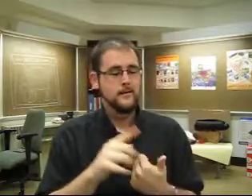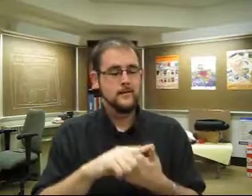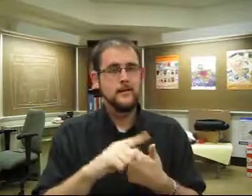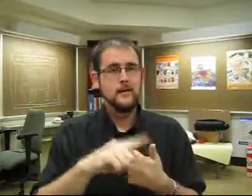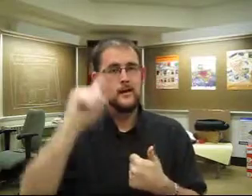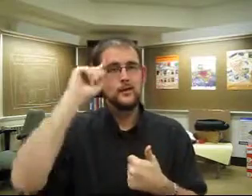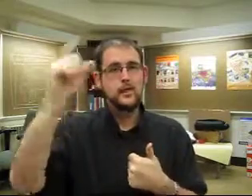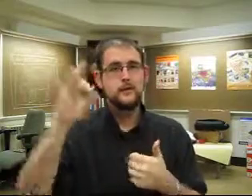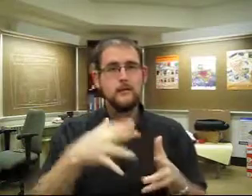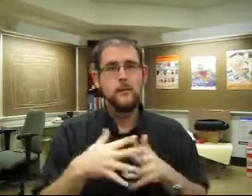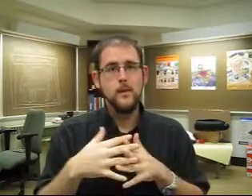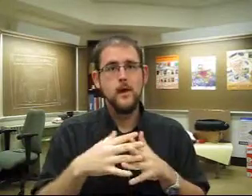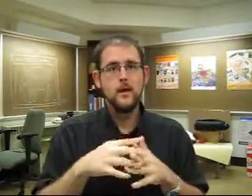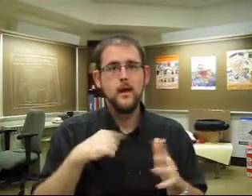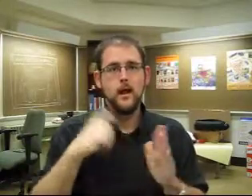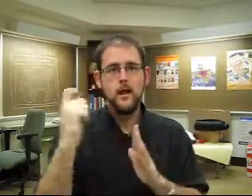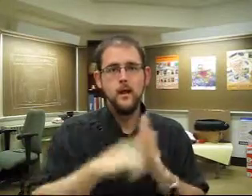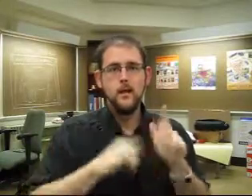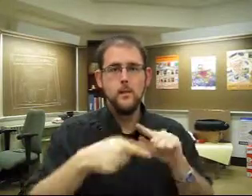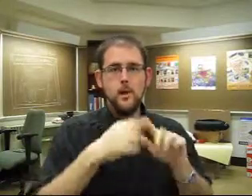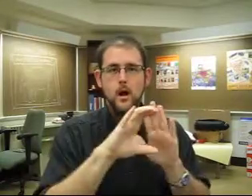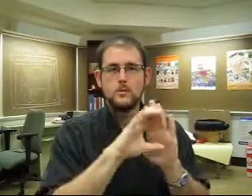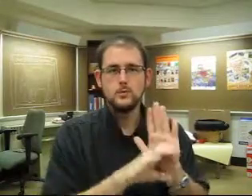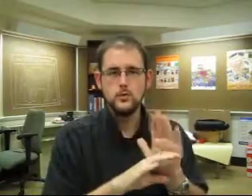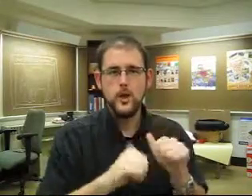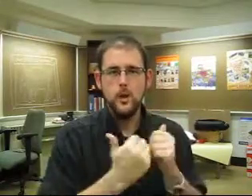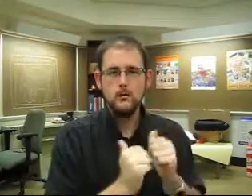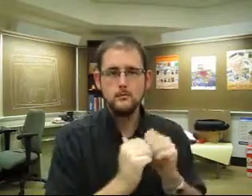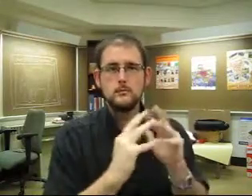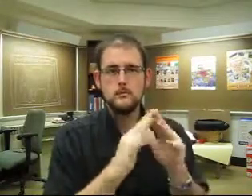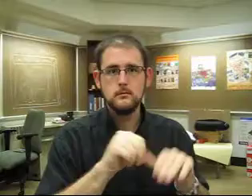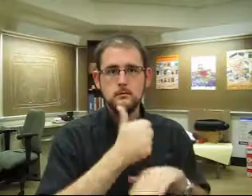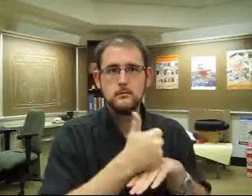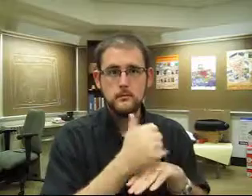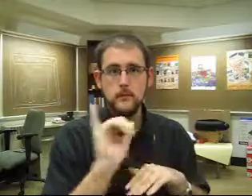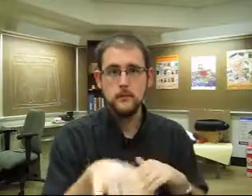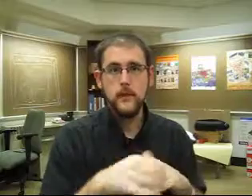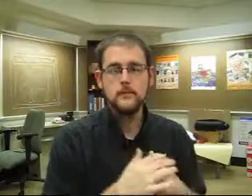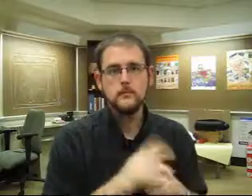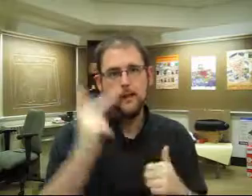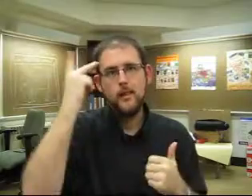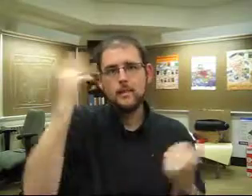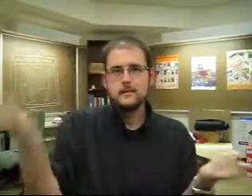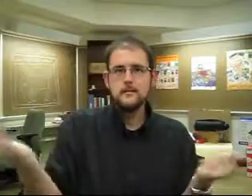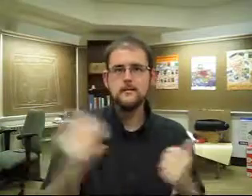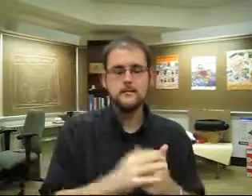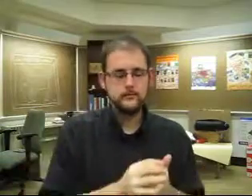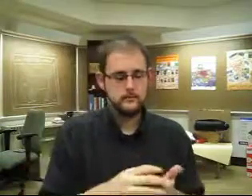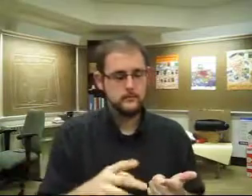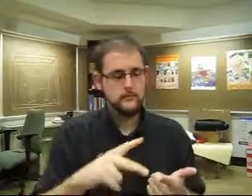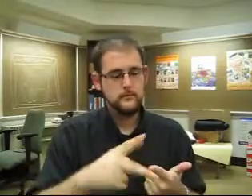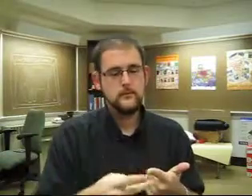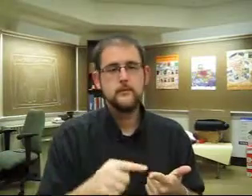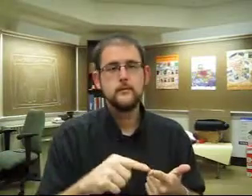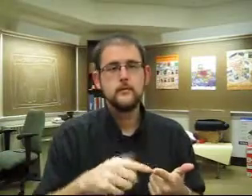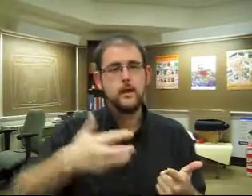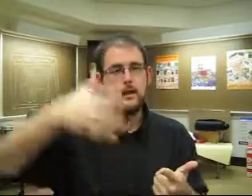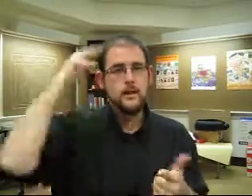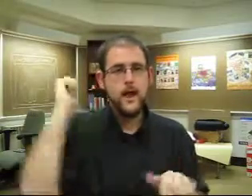For the Genius of America, I wrote about the foundation of the Constitution -- politics.